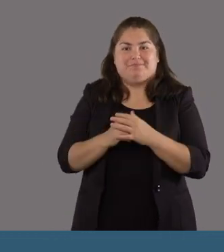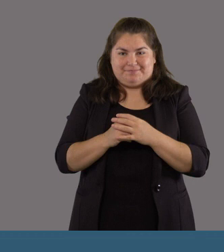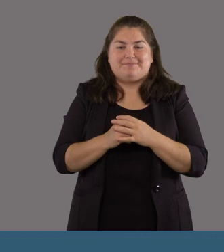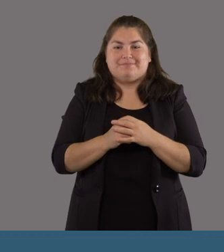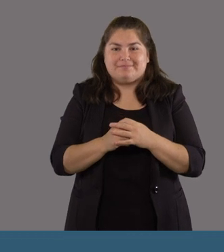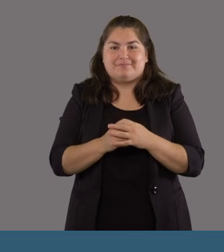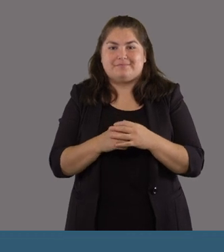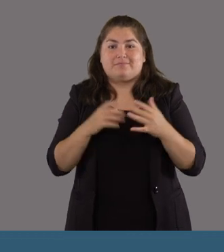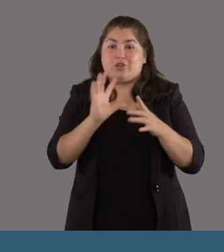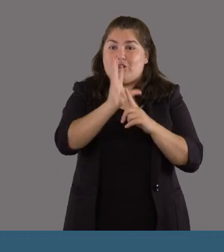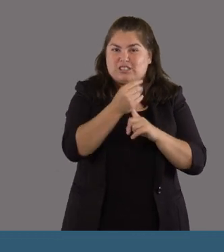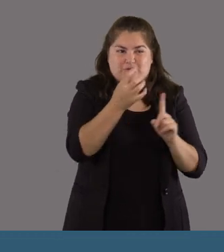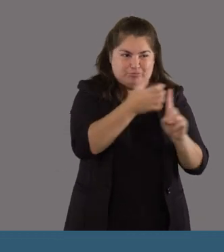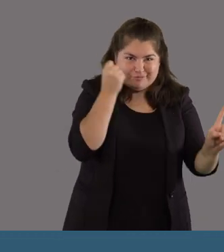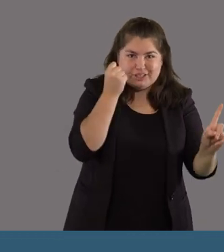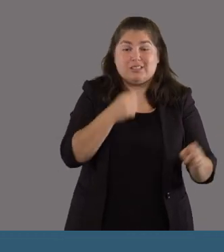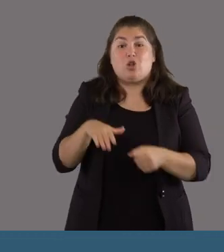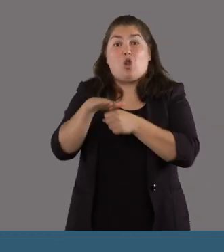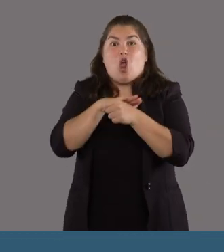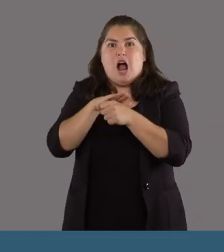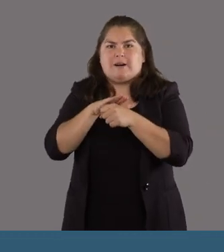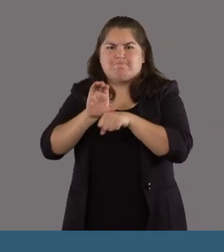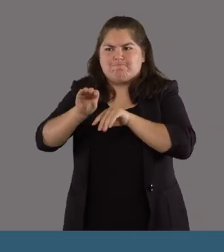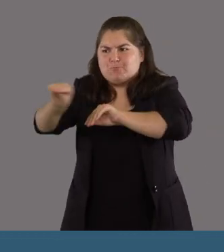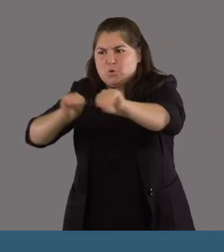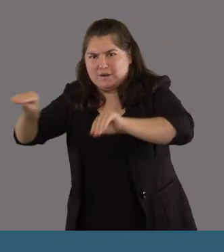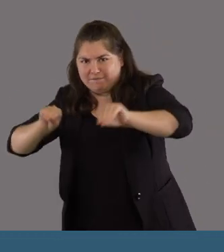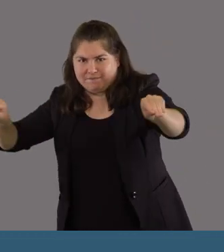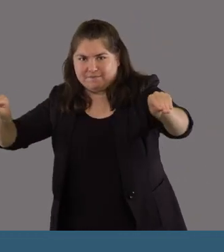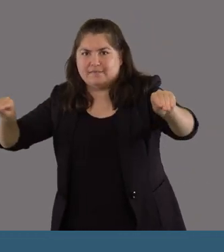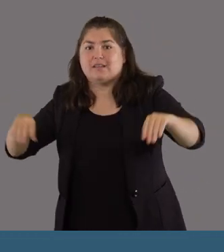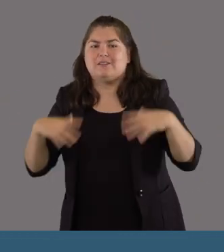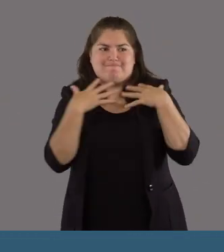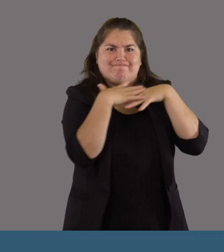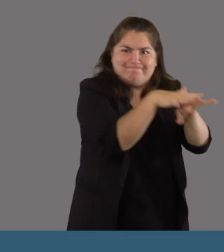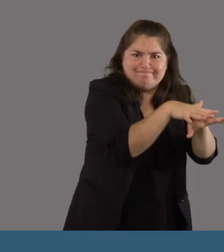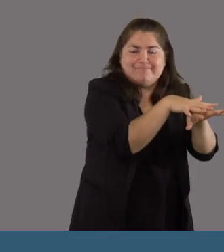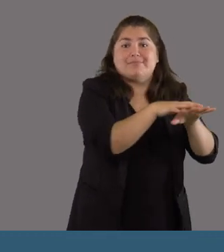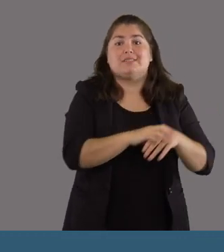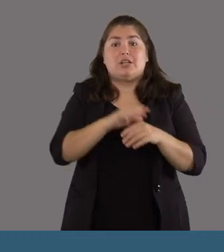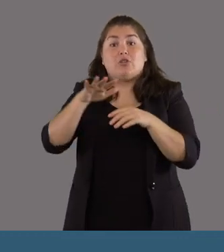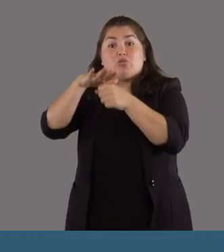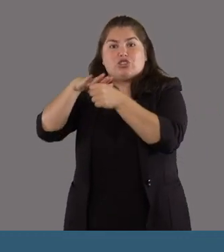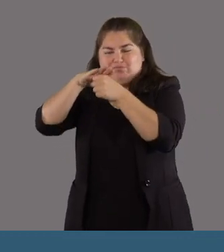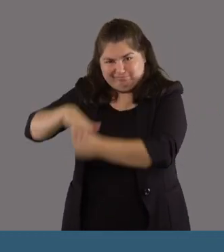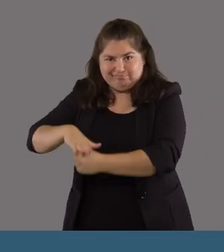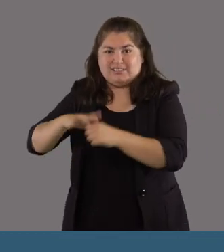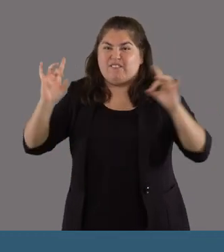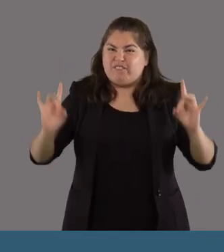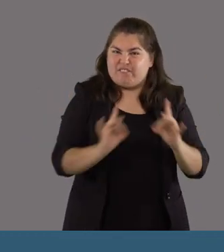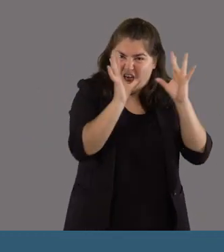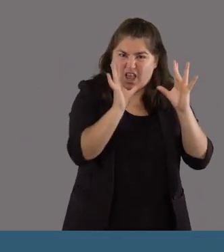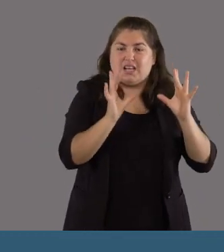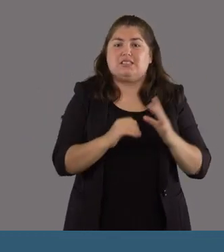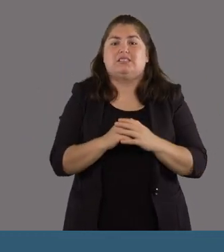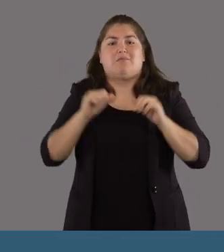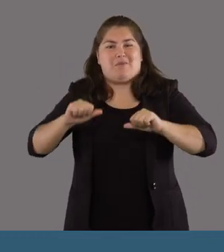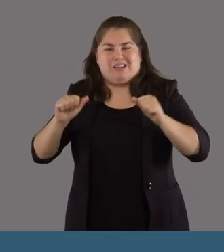by forced cultural dislocation, relocation, assimilation, oppression, violence, and attempted